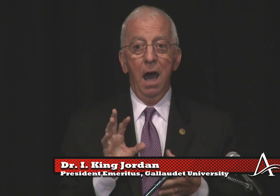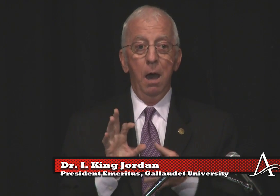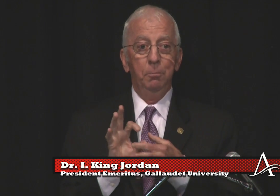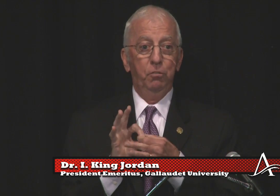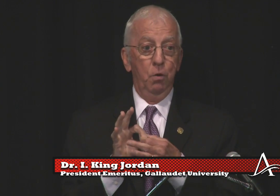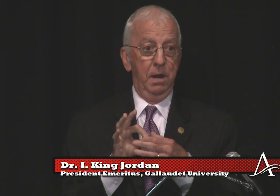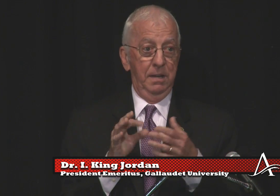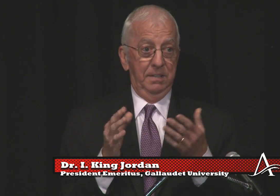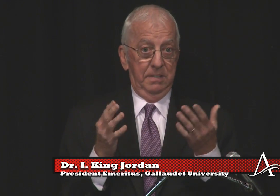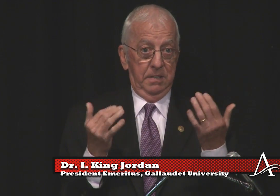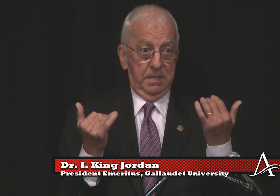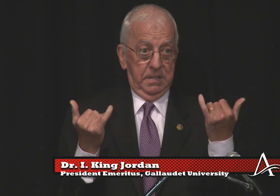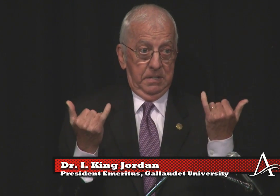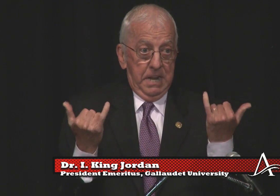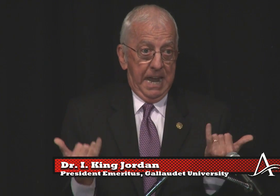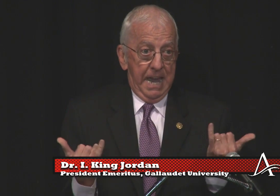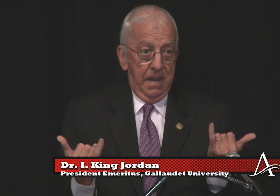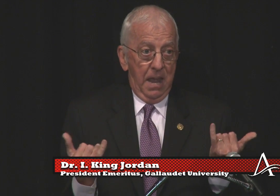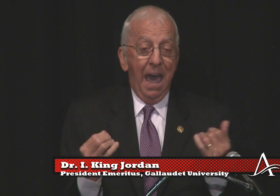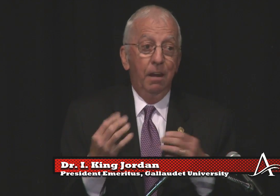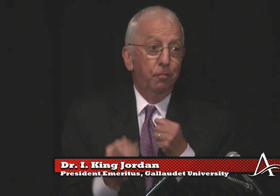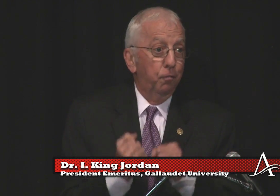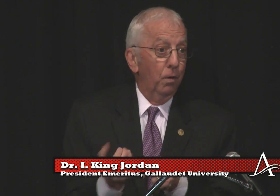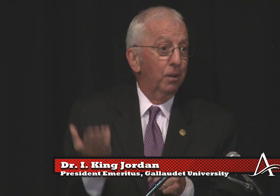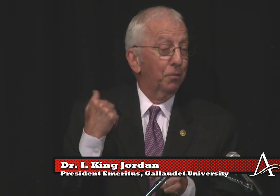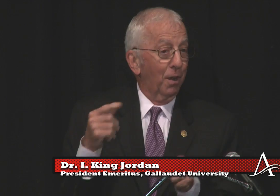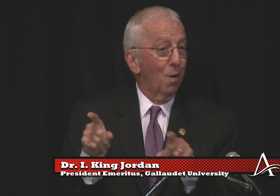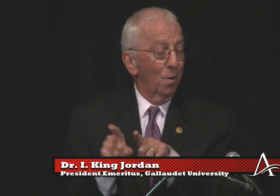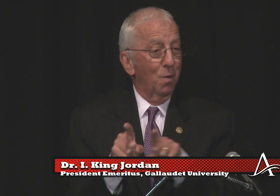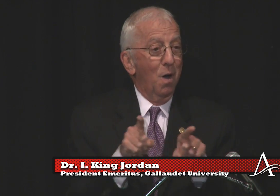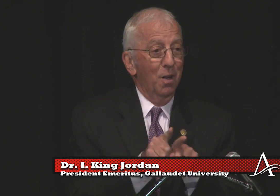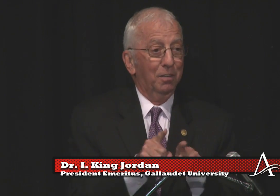I'm joined today and four years ago